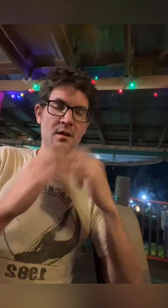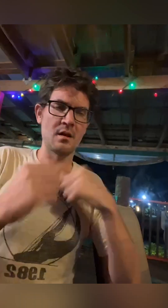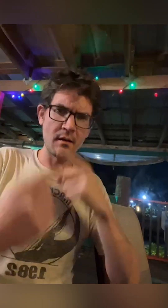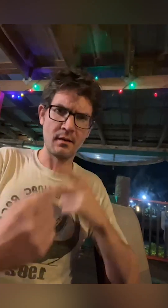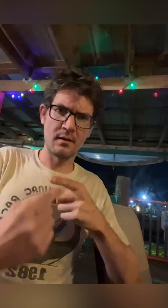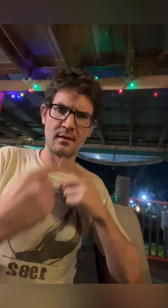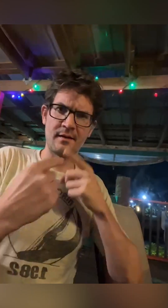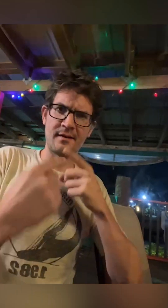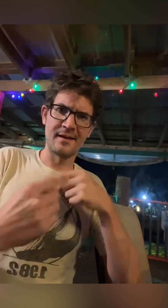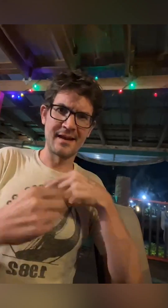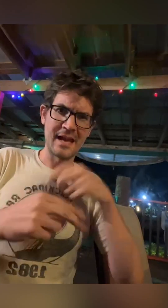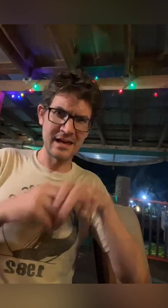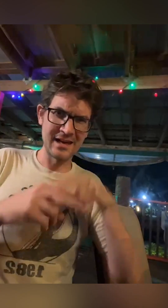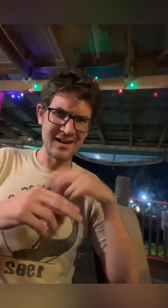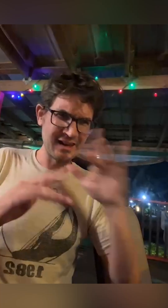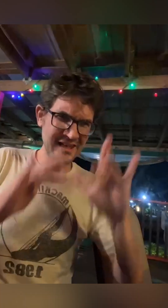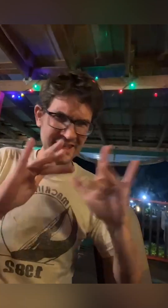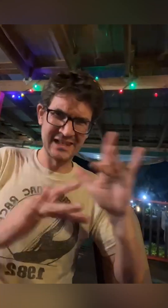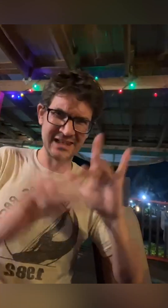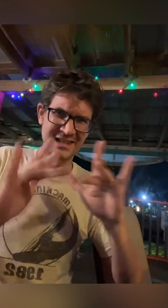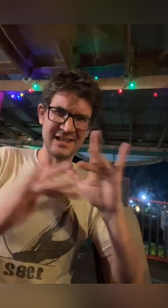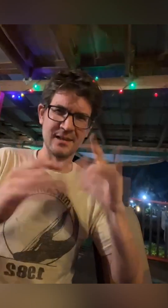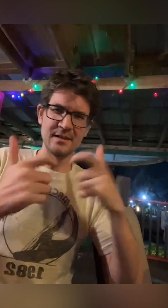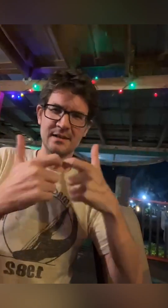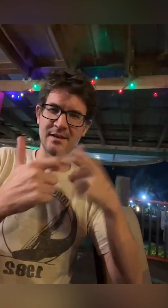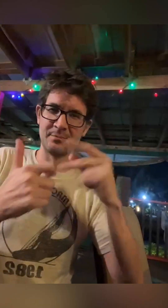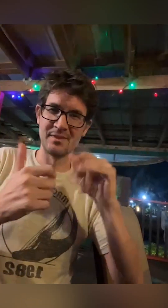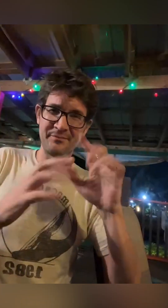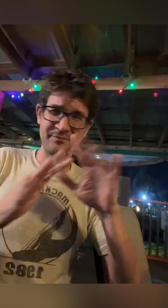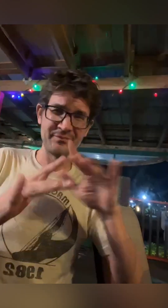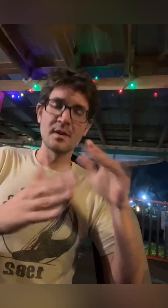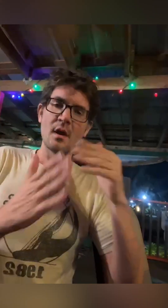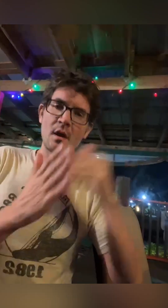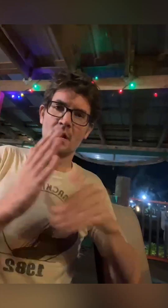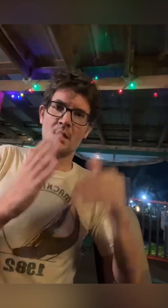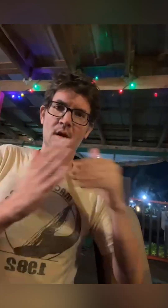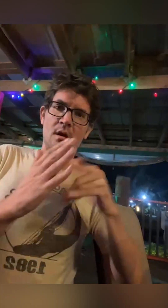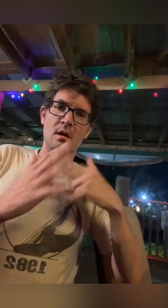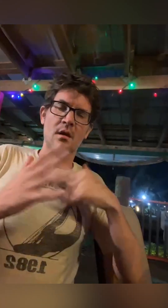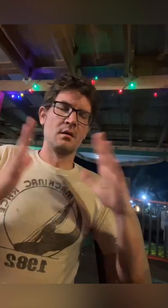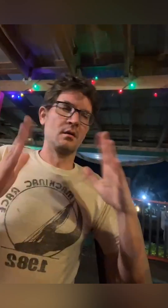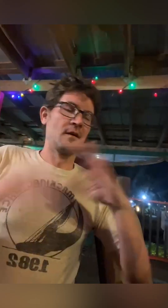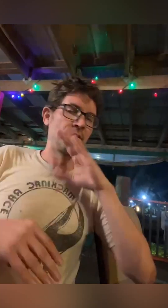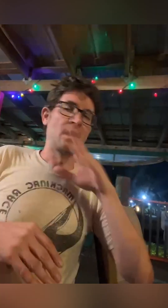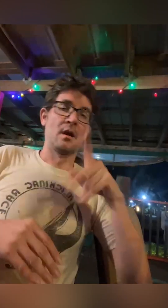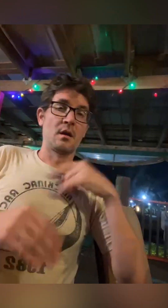I struggled for a bit trying to figure out how to turn the power on through the touchscreen inside the boat.